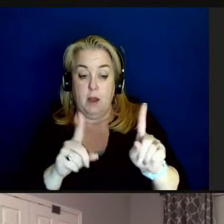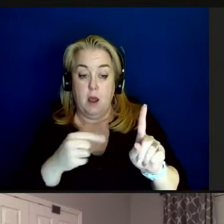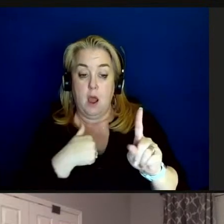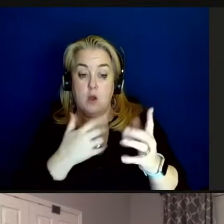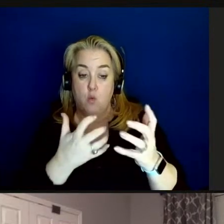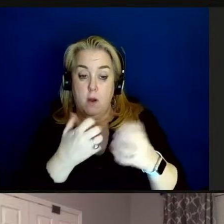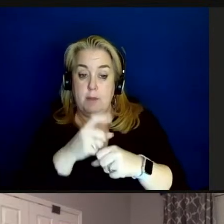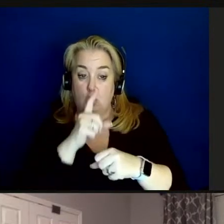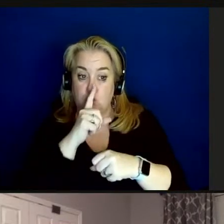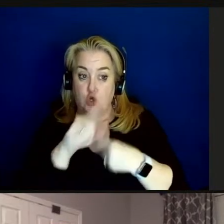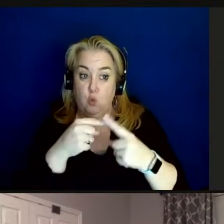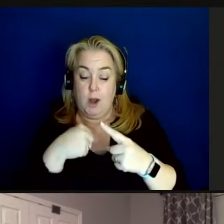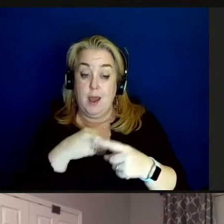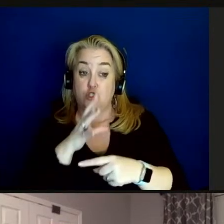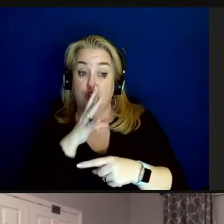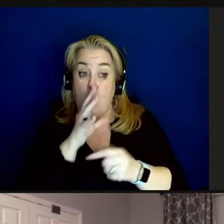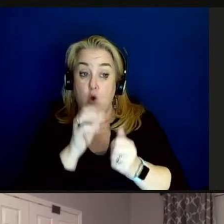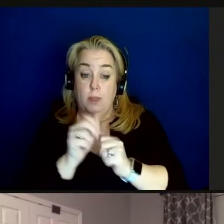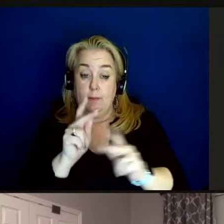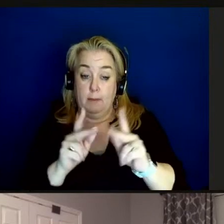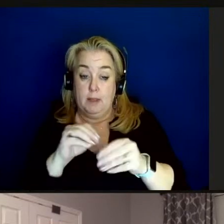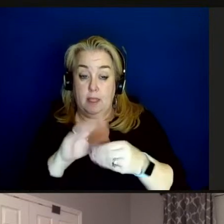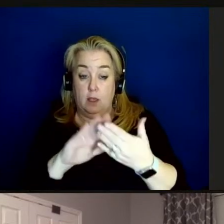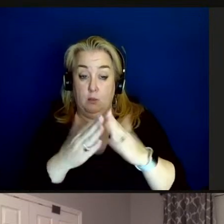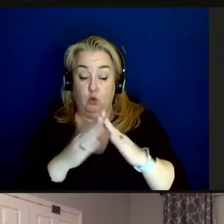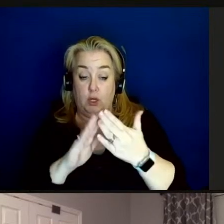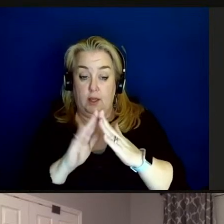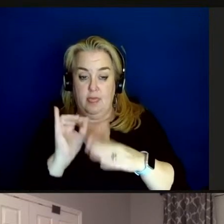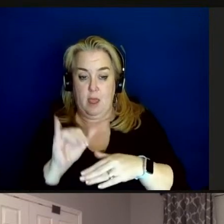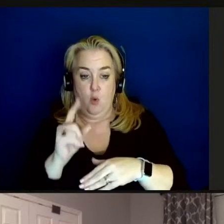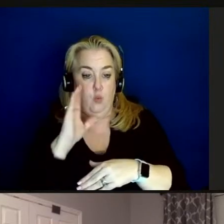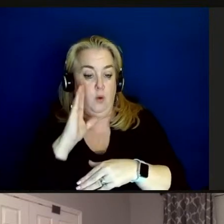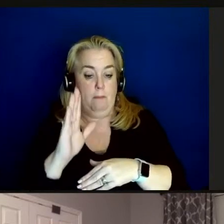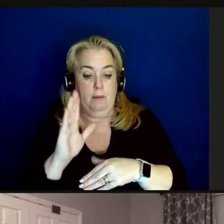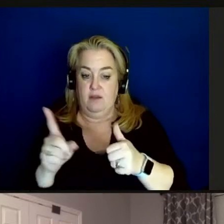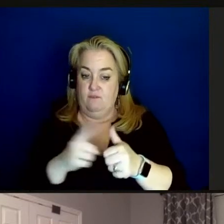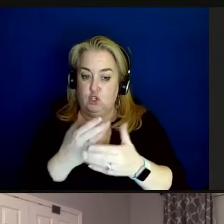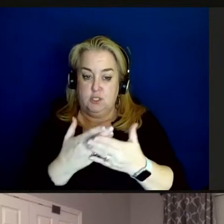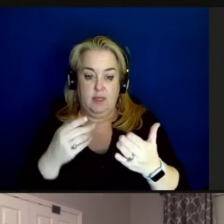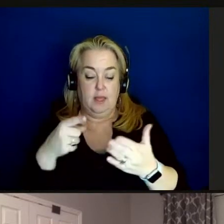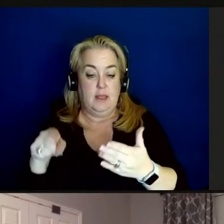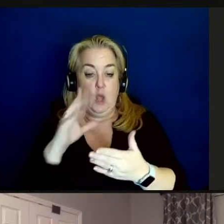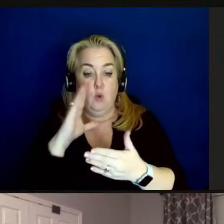RIGHT NOW THAT YOU COULD